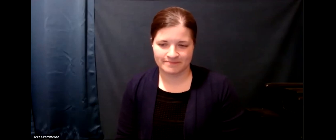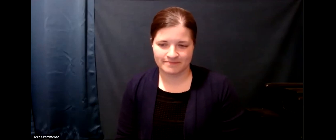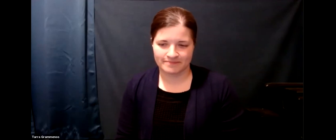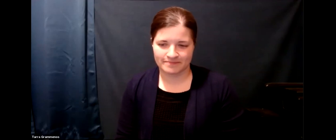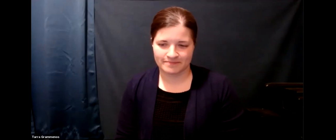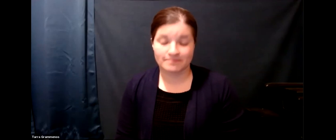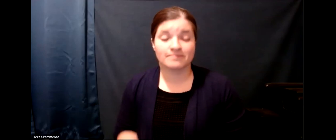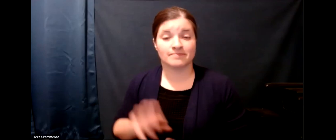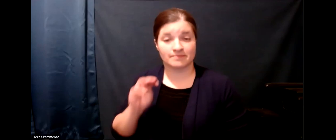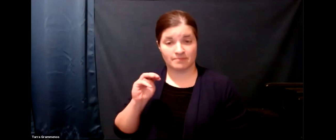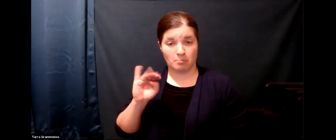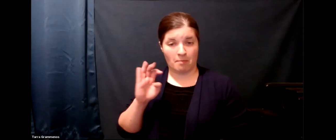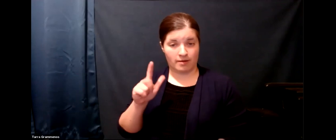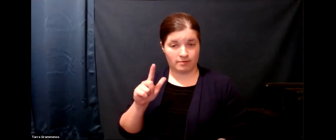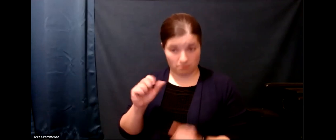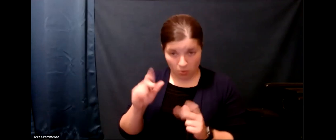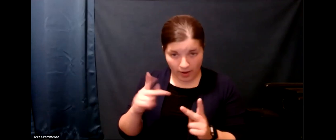We have a question.